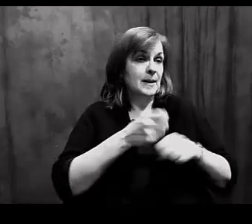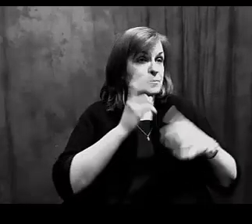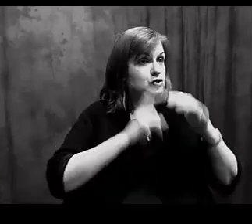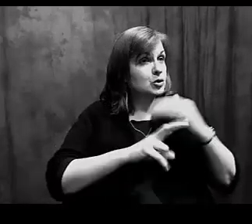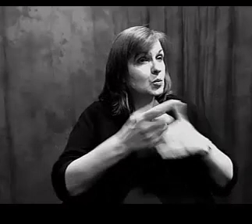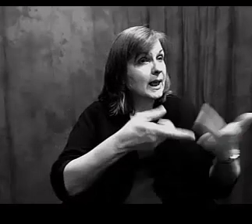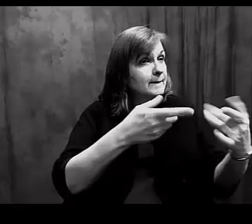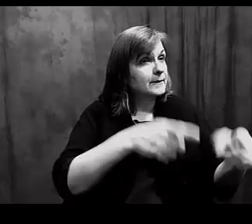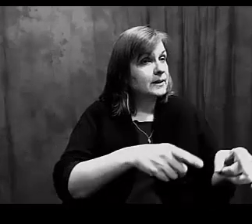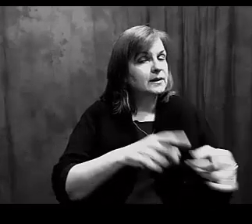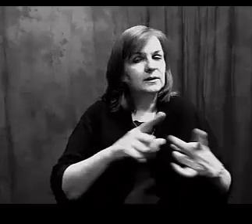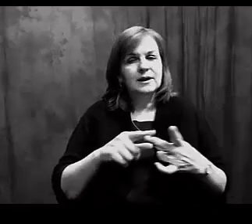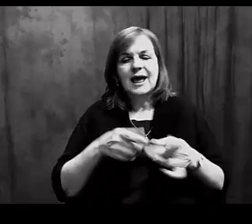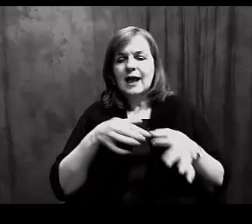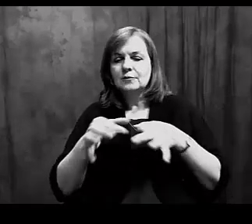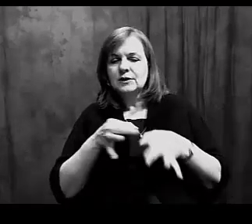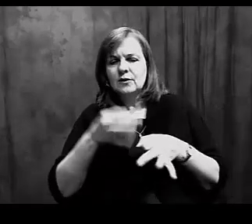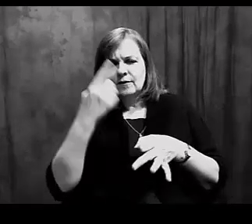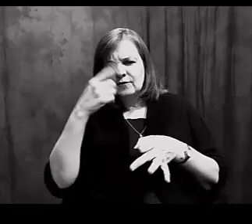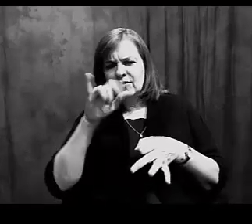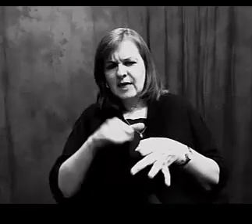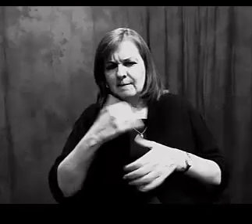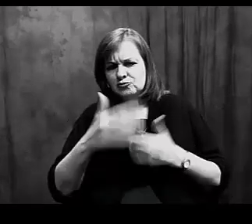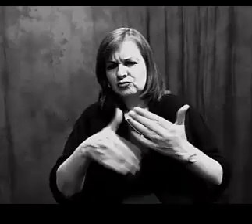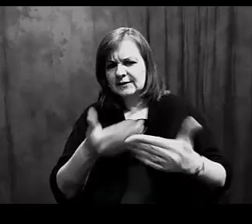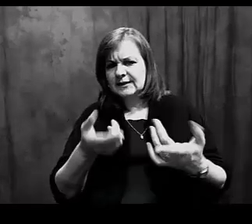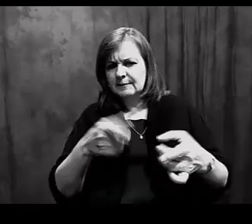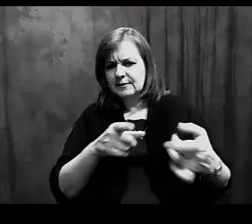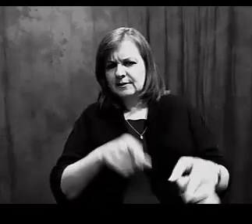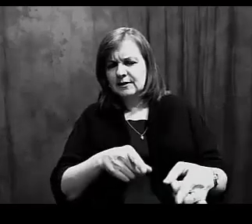predictions have been made explanations for particular processes have been